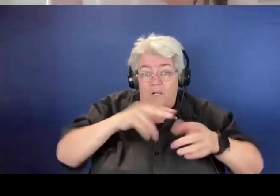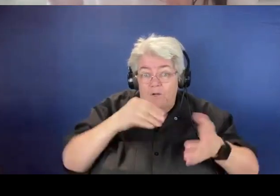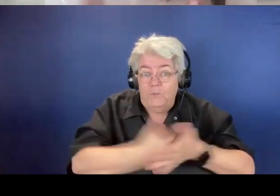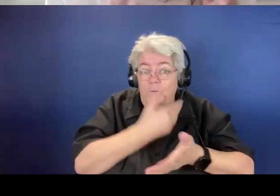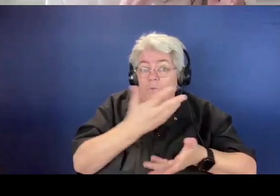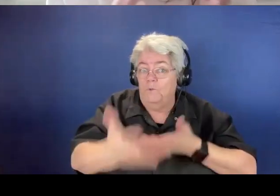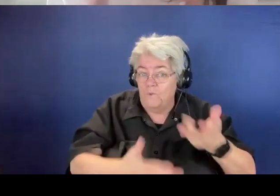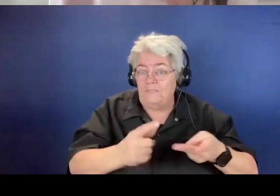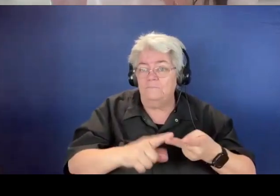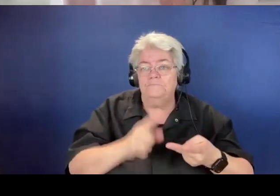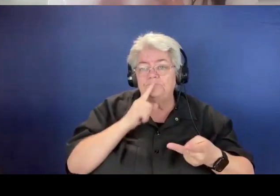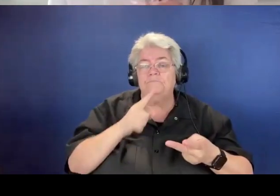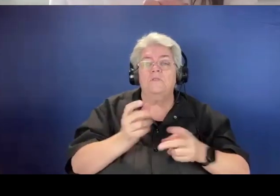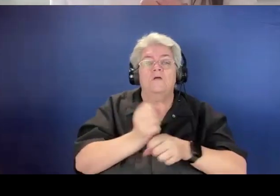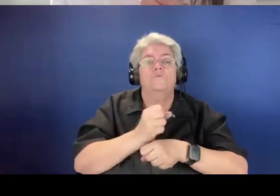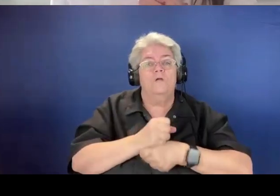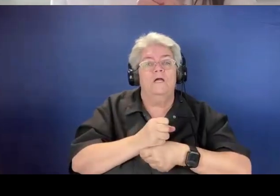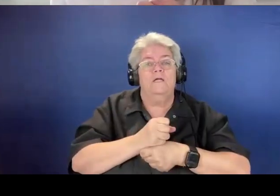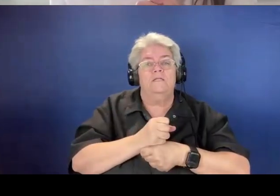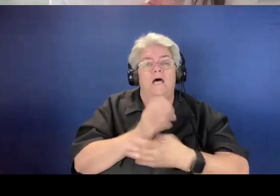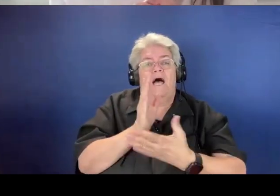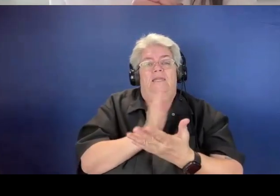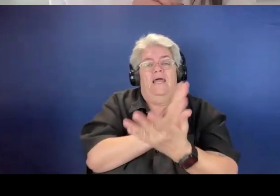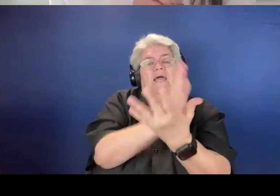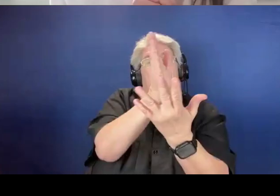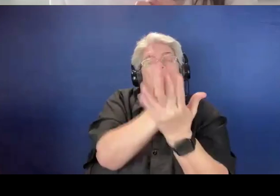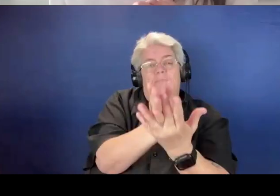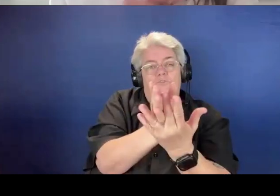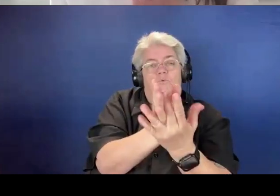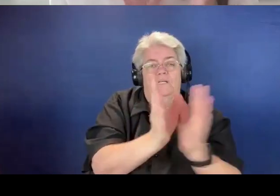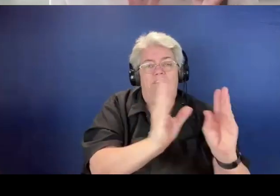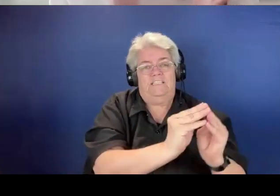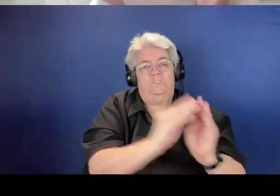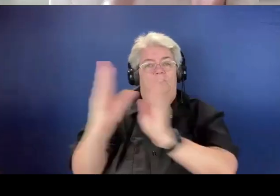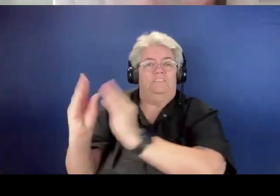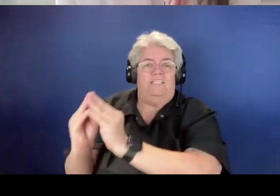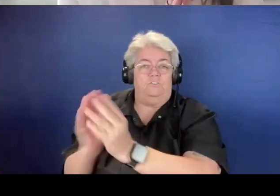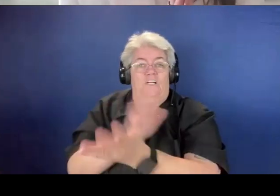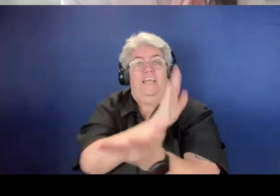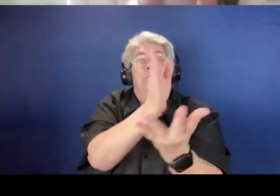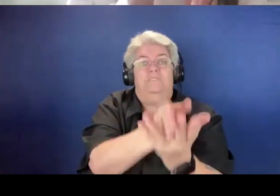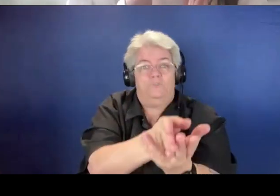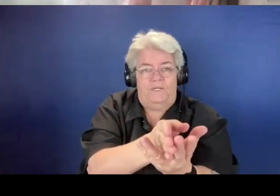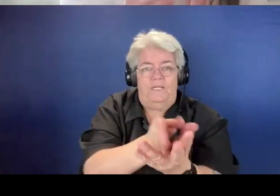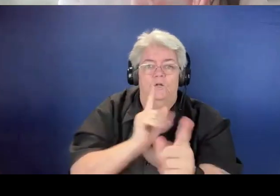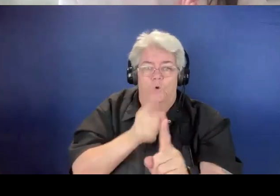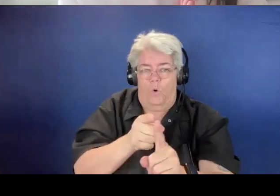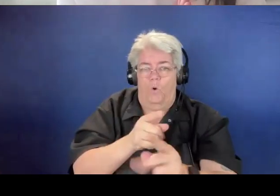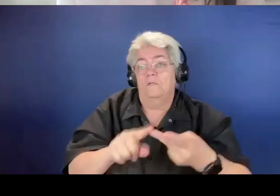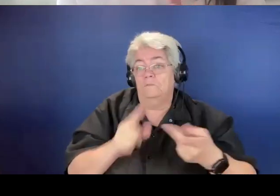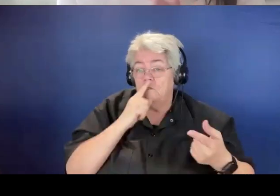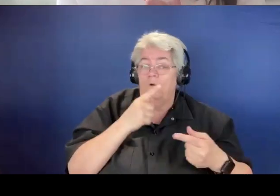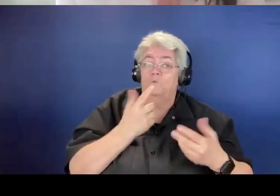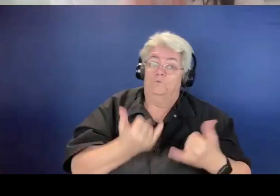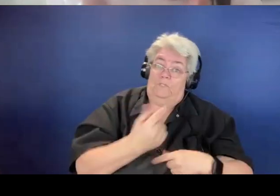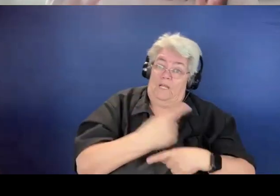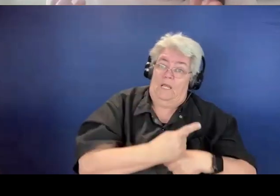Create an in between session goal. So, oftentimes I'll be like, "Okay, we worked on A, B, and C today.